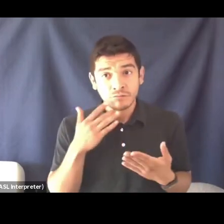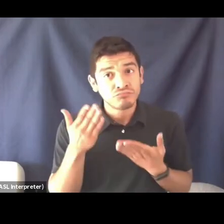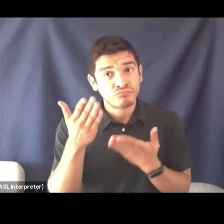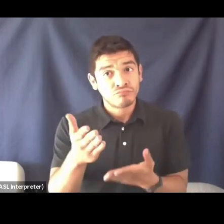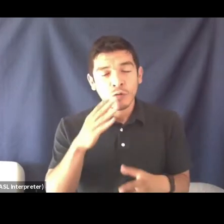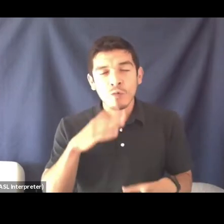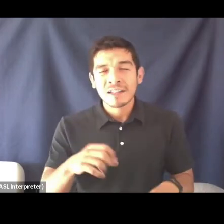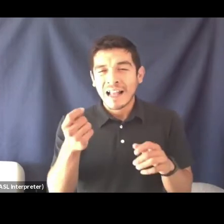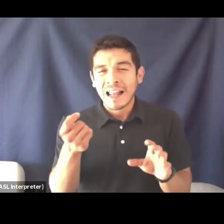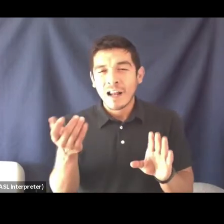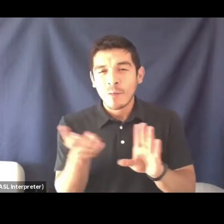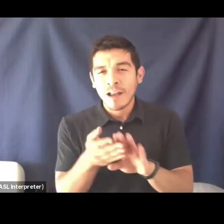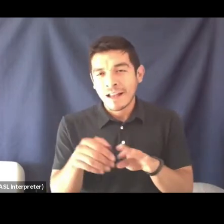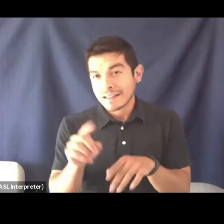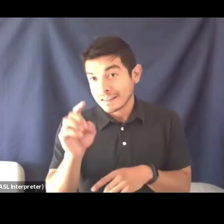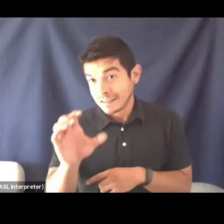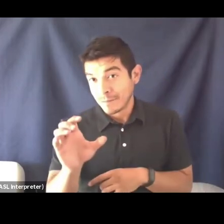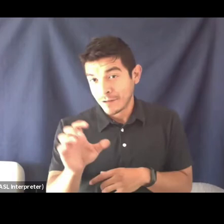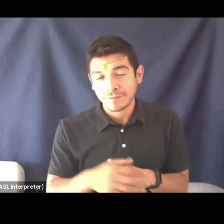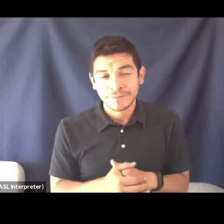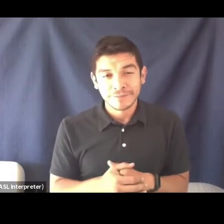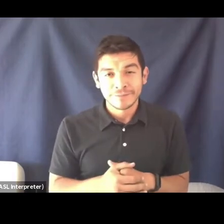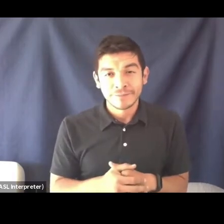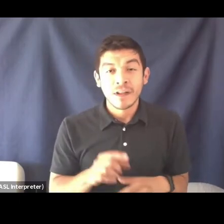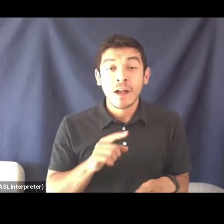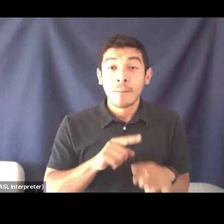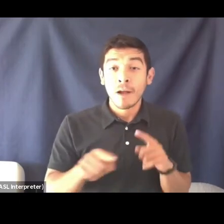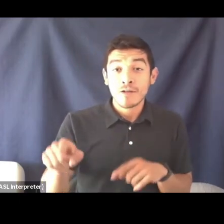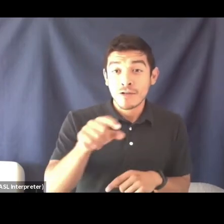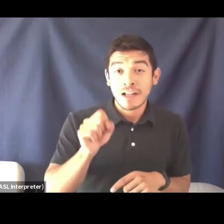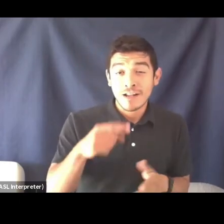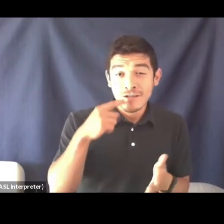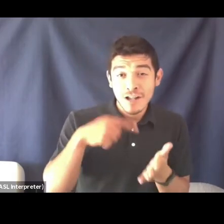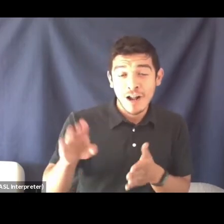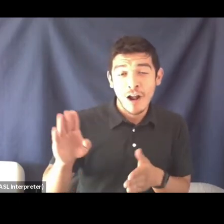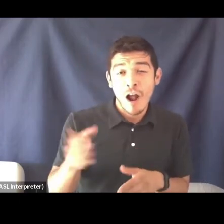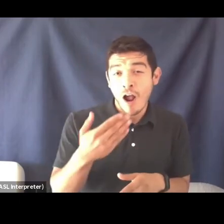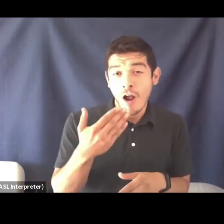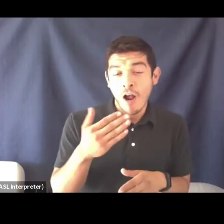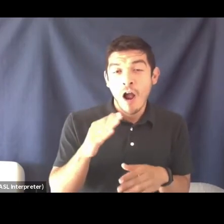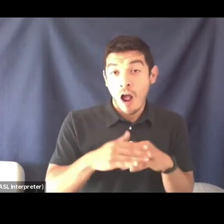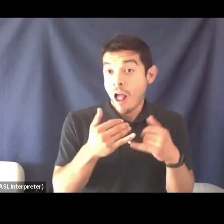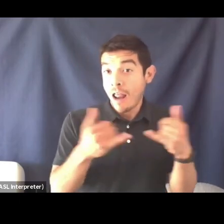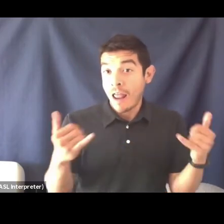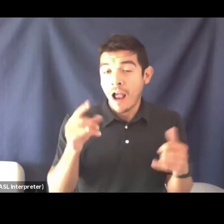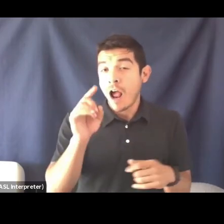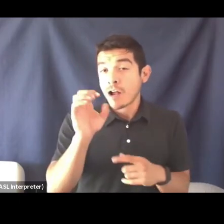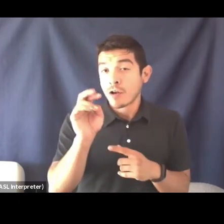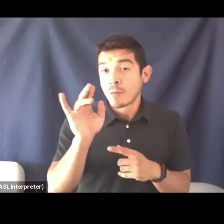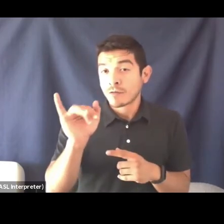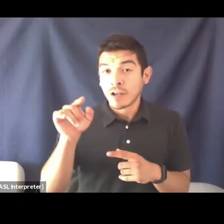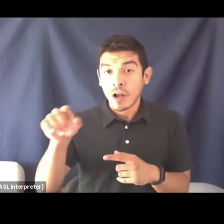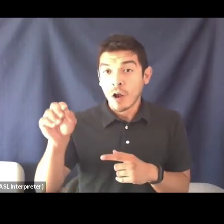in December, excuse me. But you can check out our website, documentary.org/screening series.